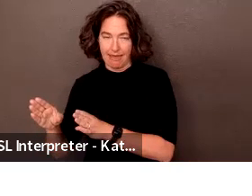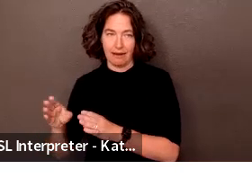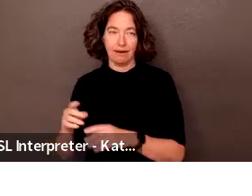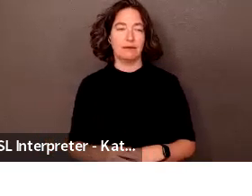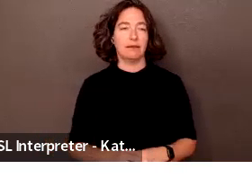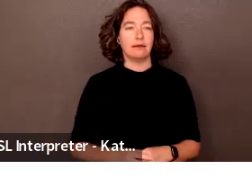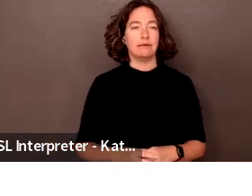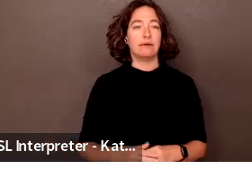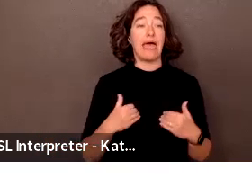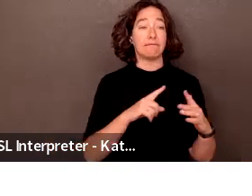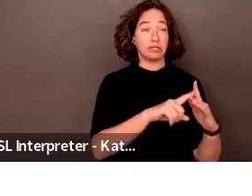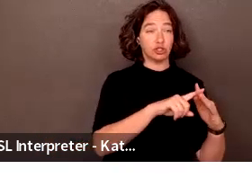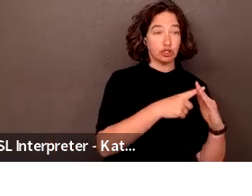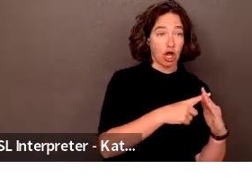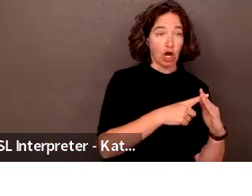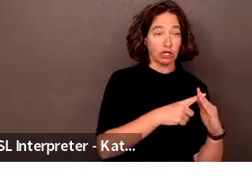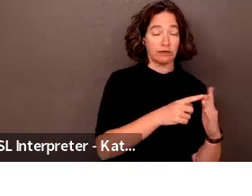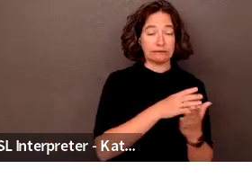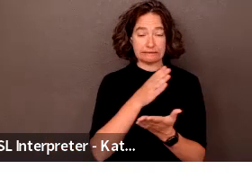it. You will hear me talk a lot when I'm